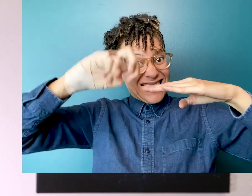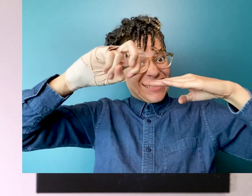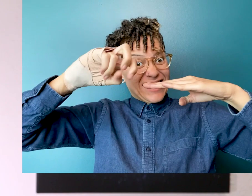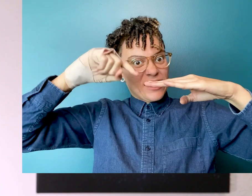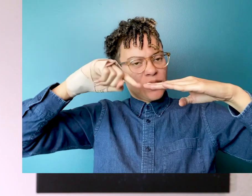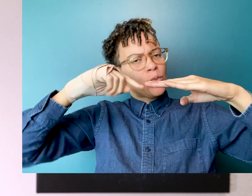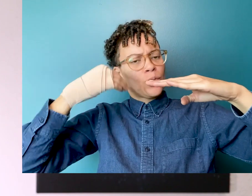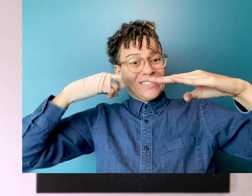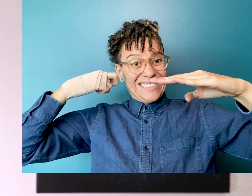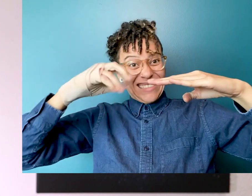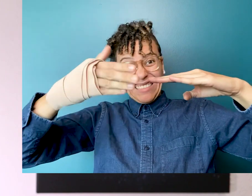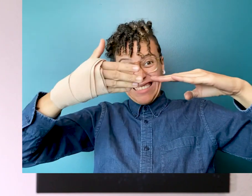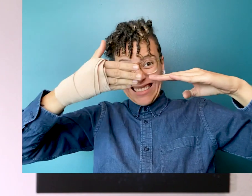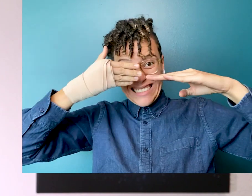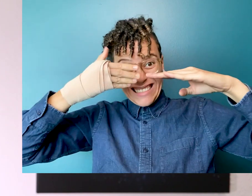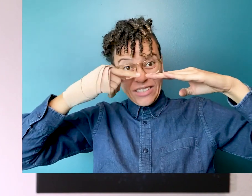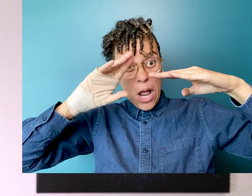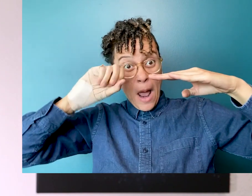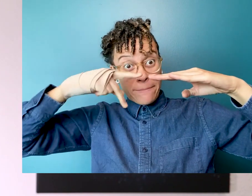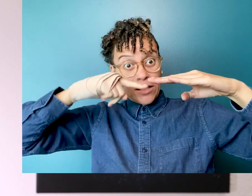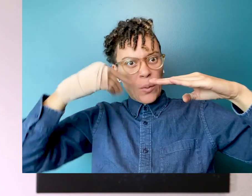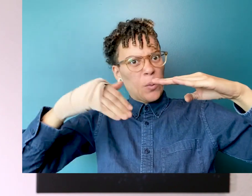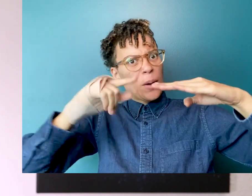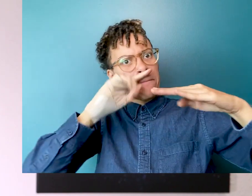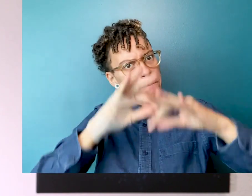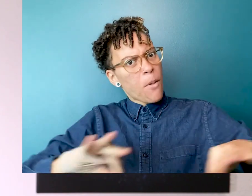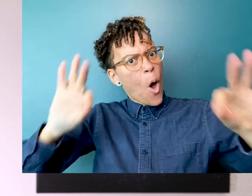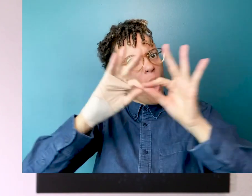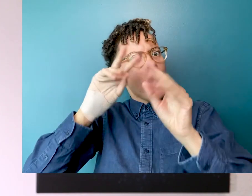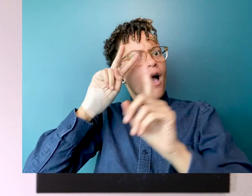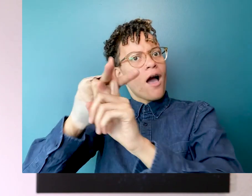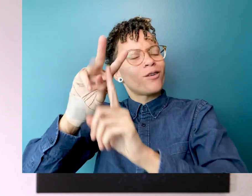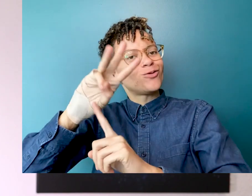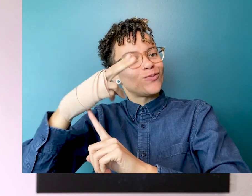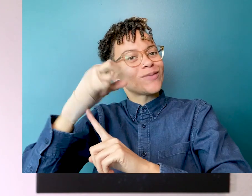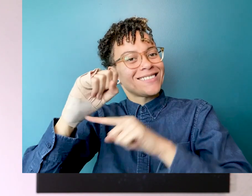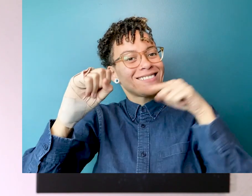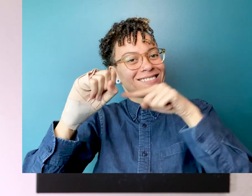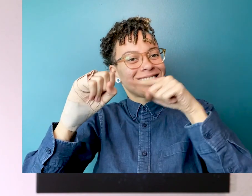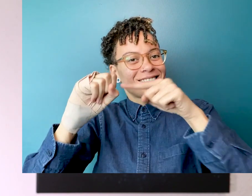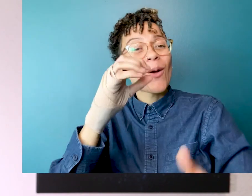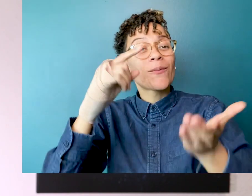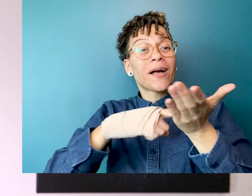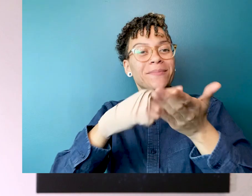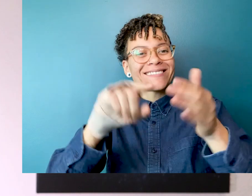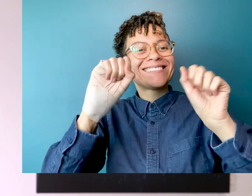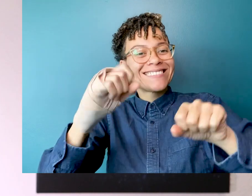also moving into a new house in the Whole Sign House system… because the cusps of